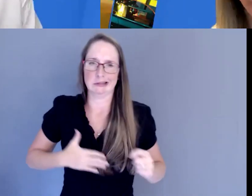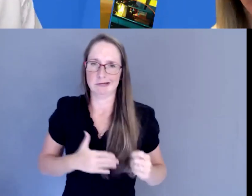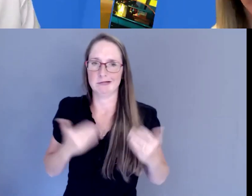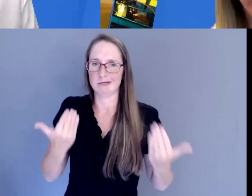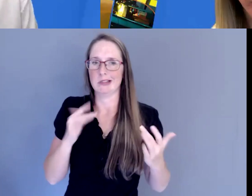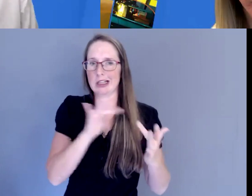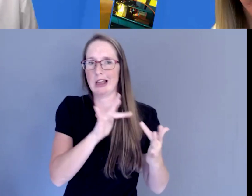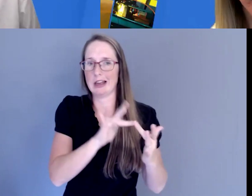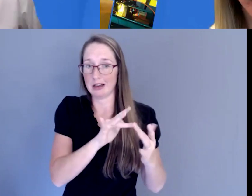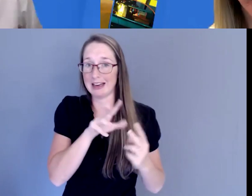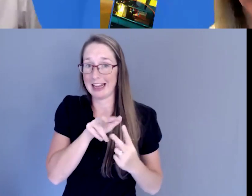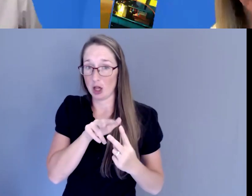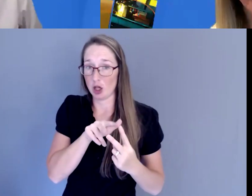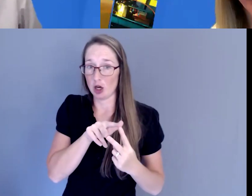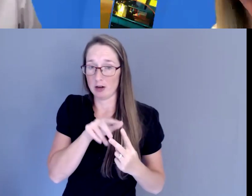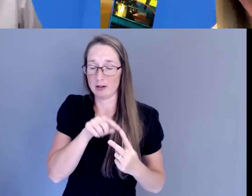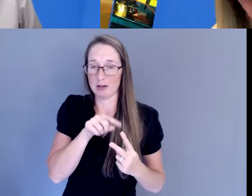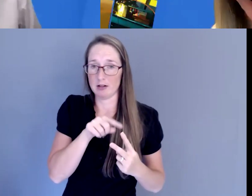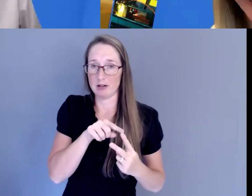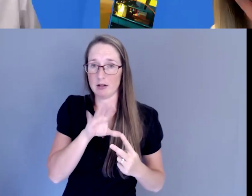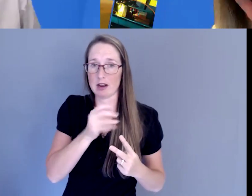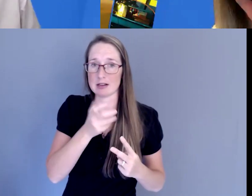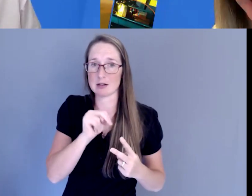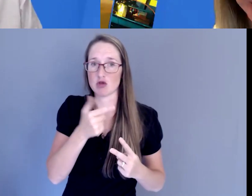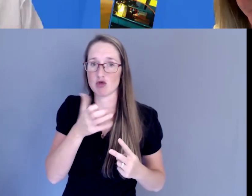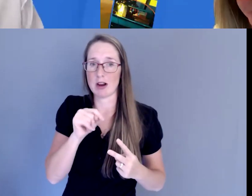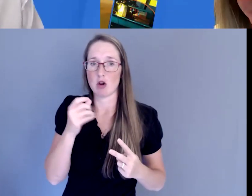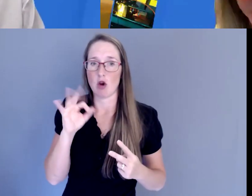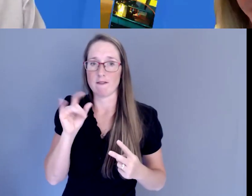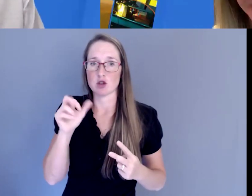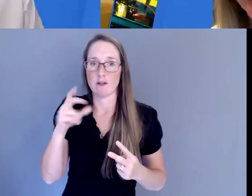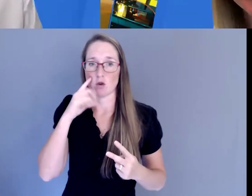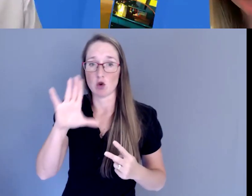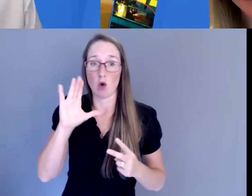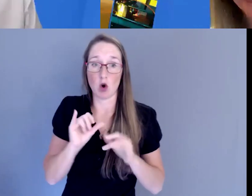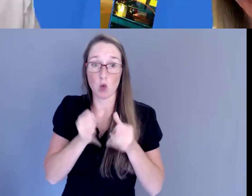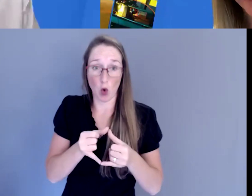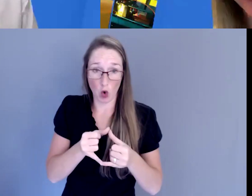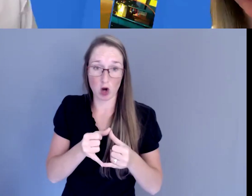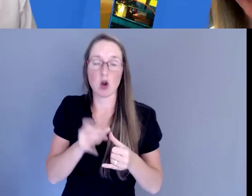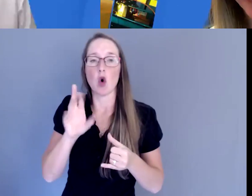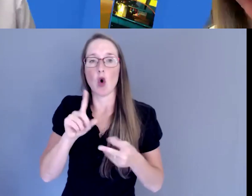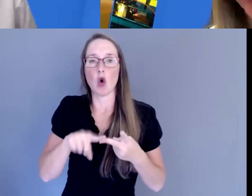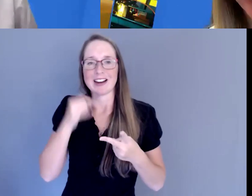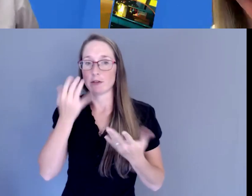either the Cognizant Grants Officer for your award, or if it's a general policy question,